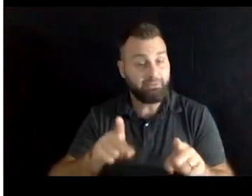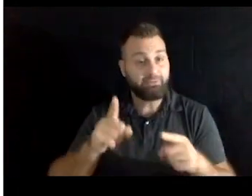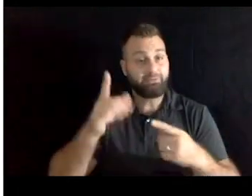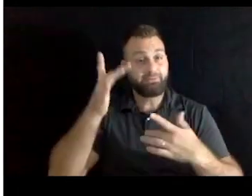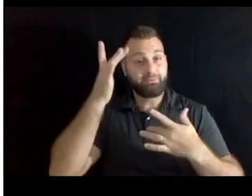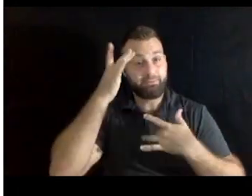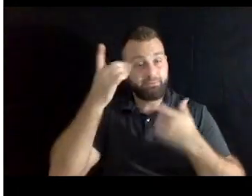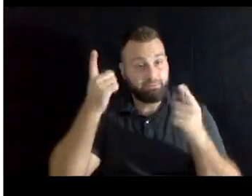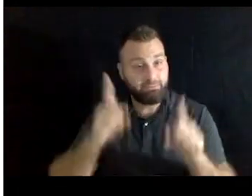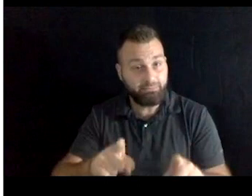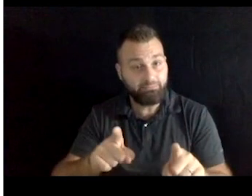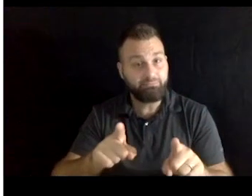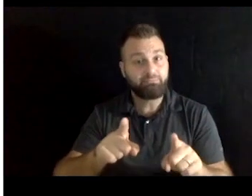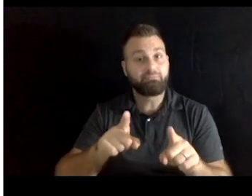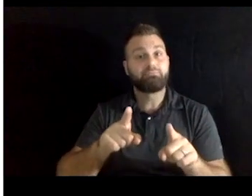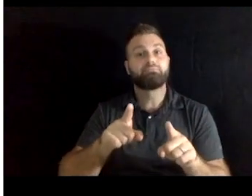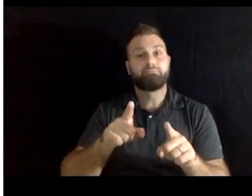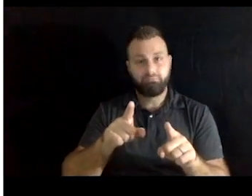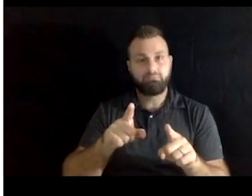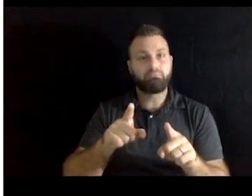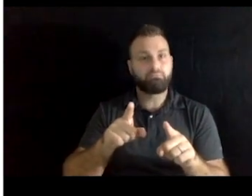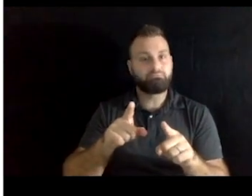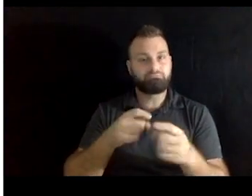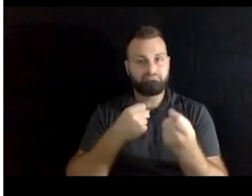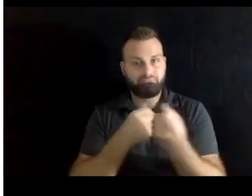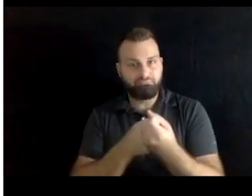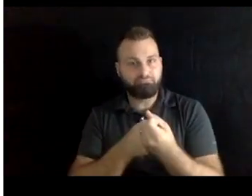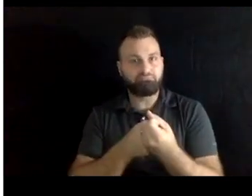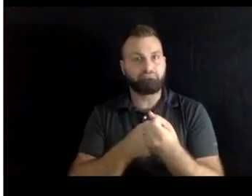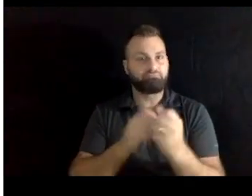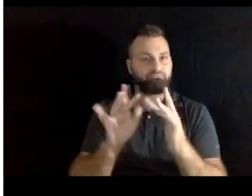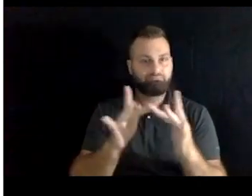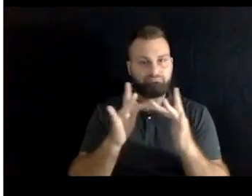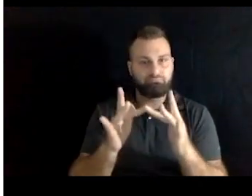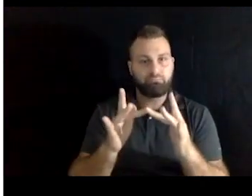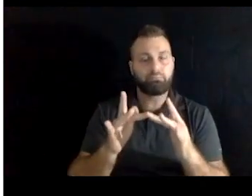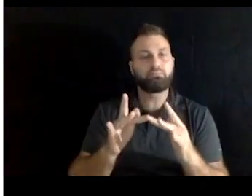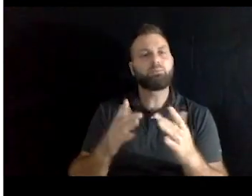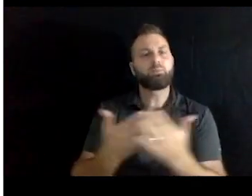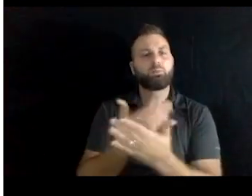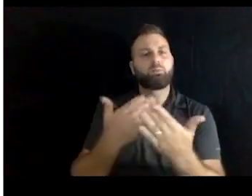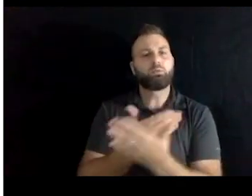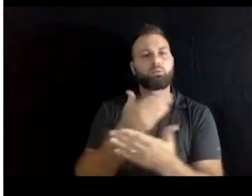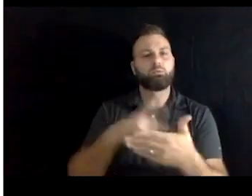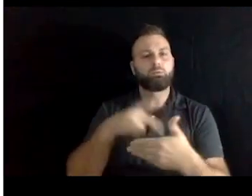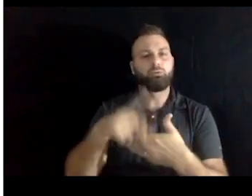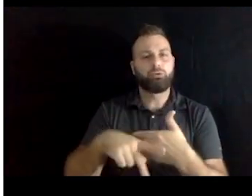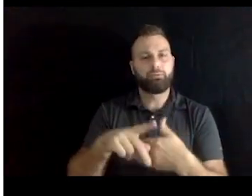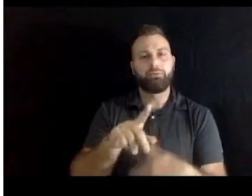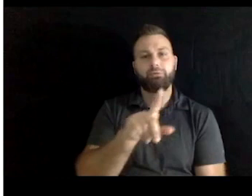this is probably the newest of all of the ones that I'm talking about. This is going to extend into